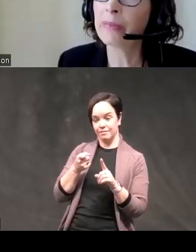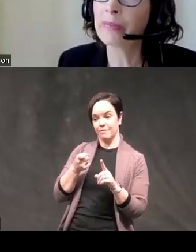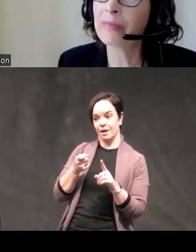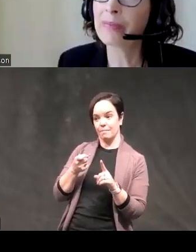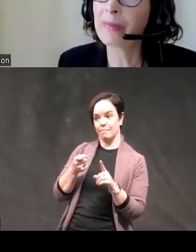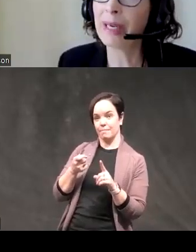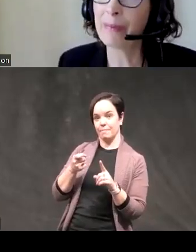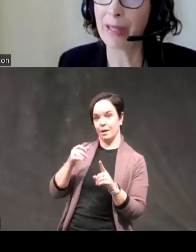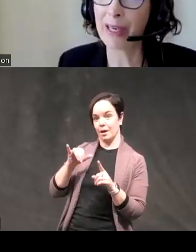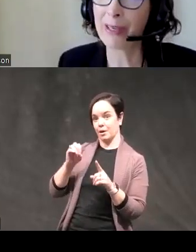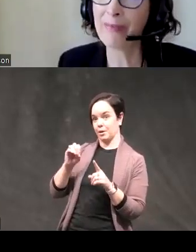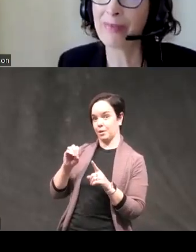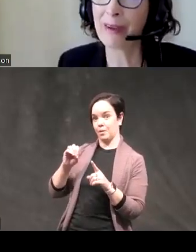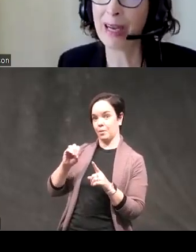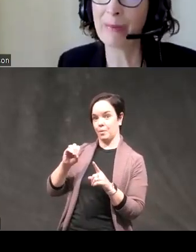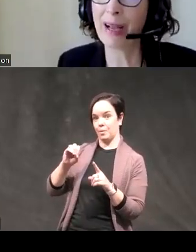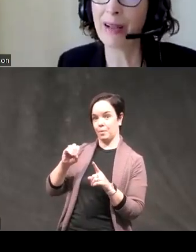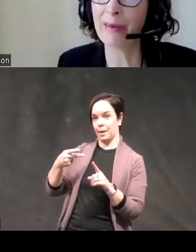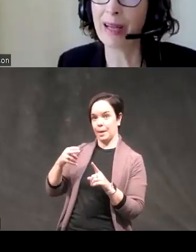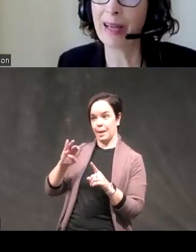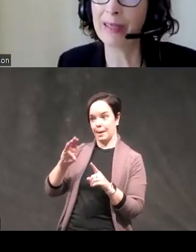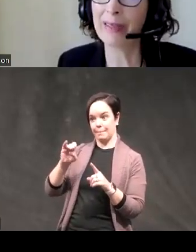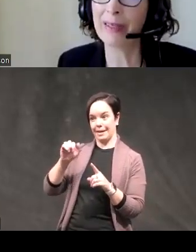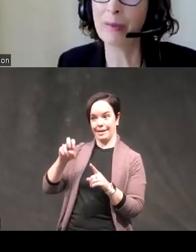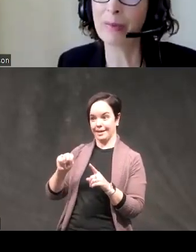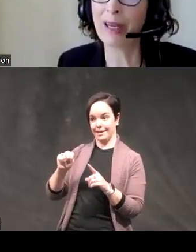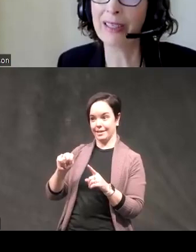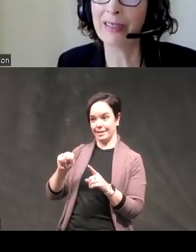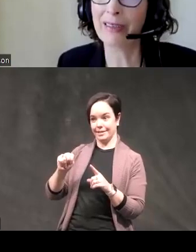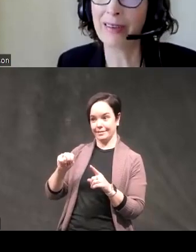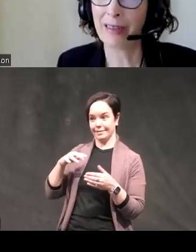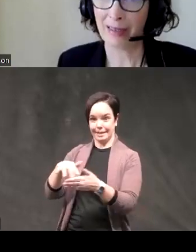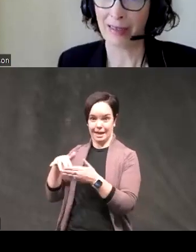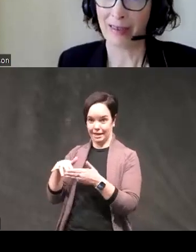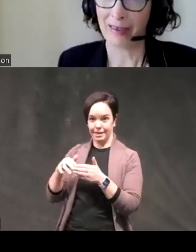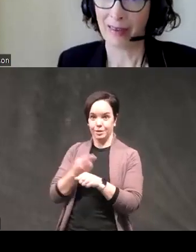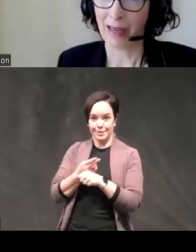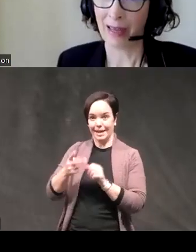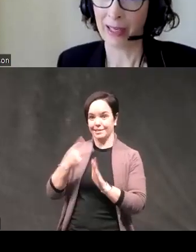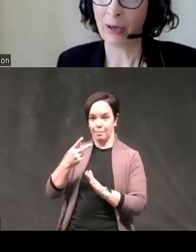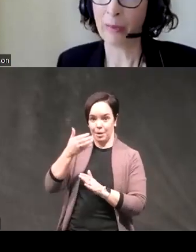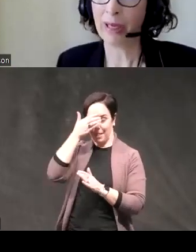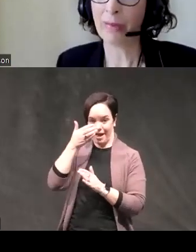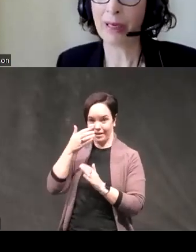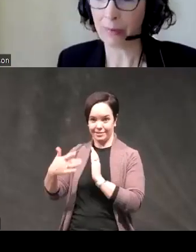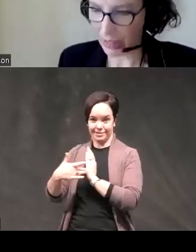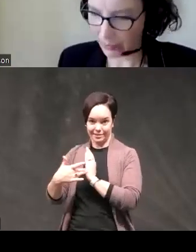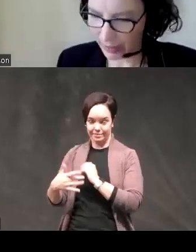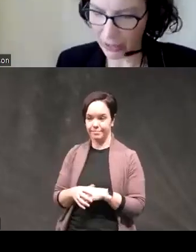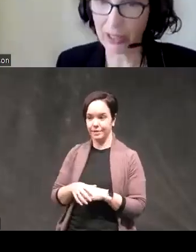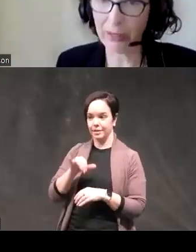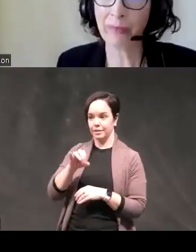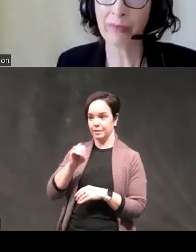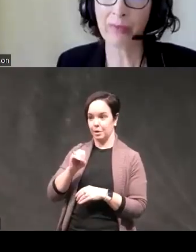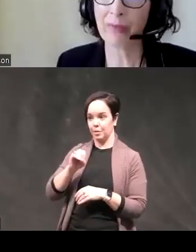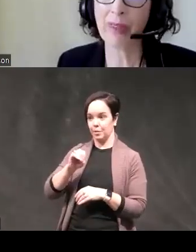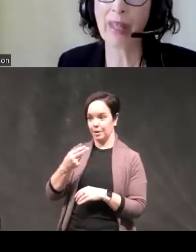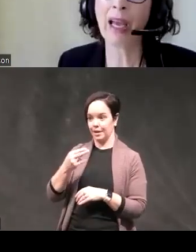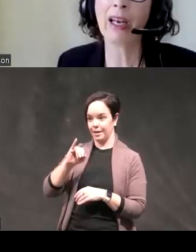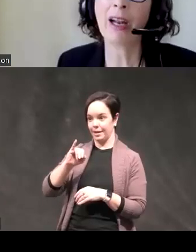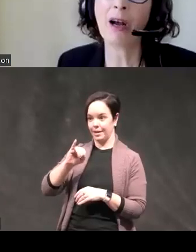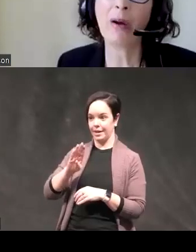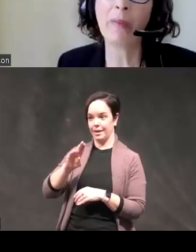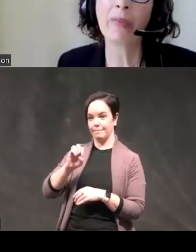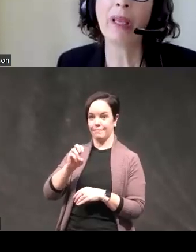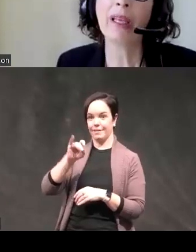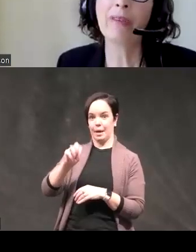um manipulation a random uh a double-blind uh you know him being manipulation that um giving